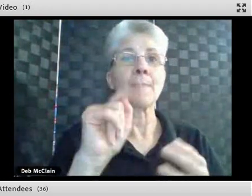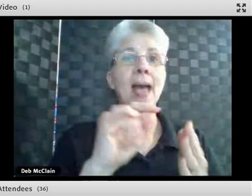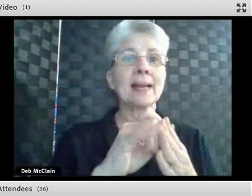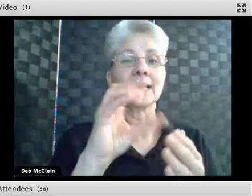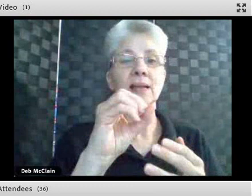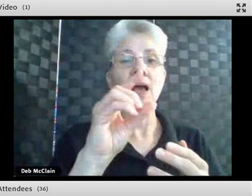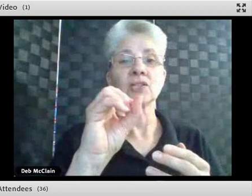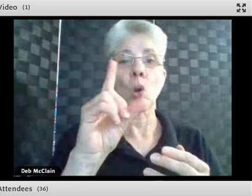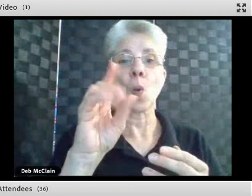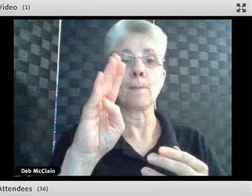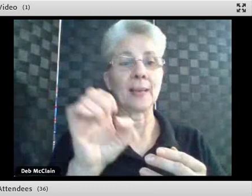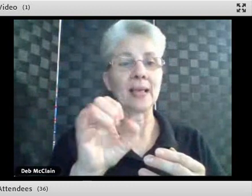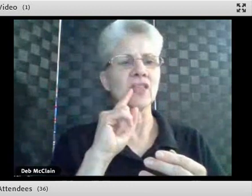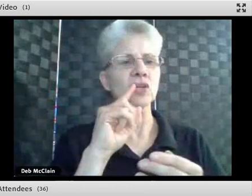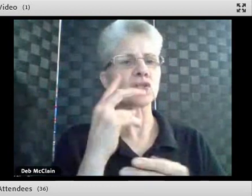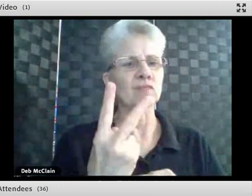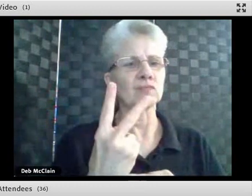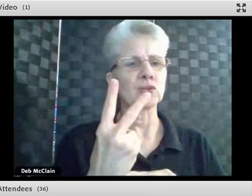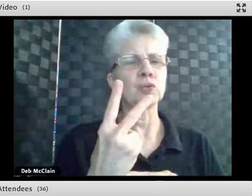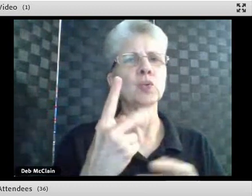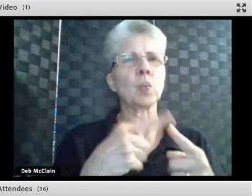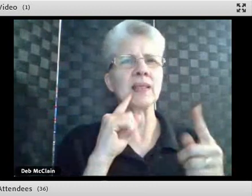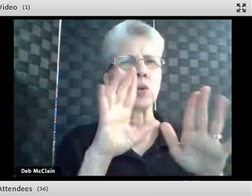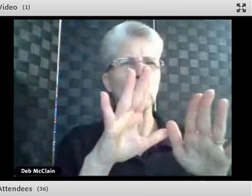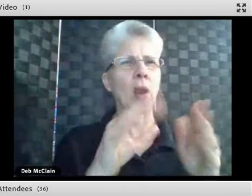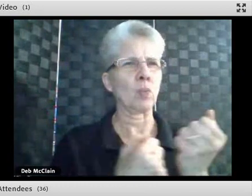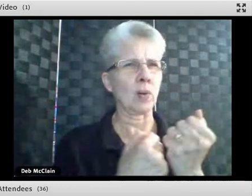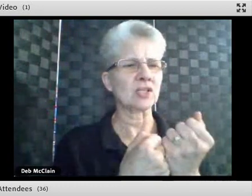There are two really great resources when it comes to file formats.